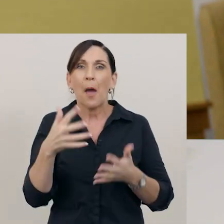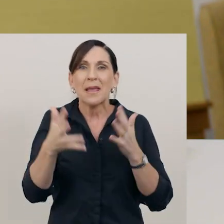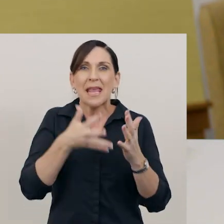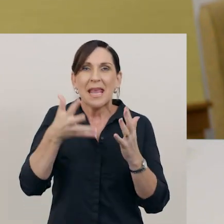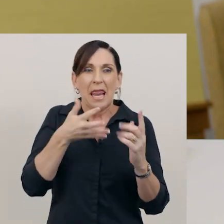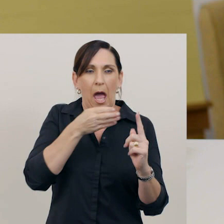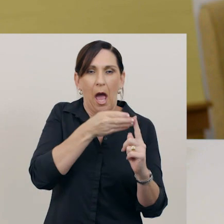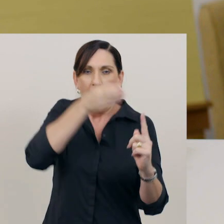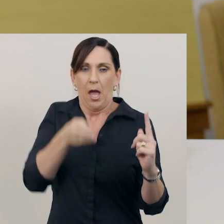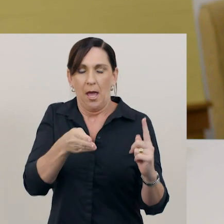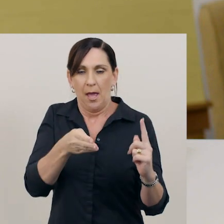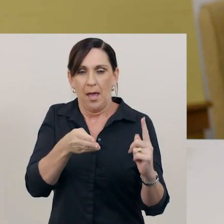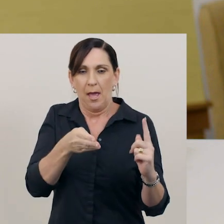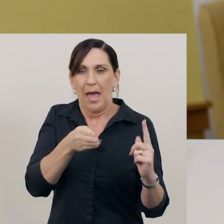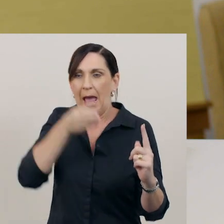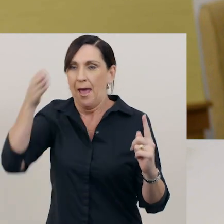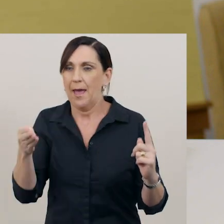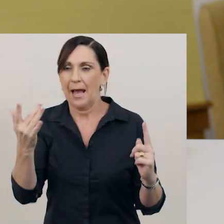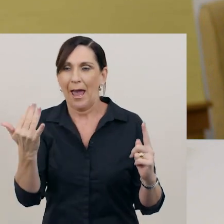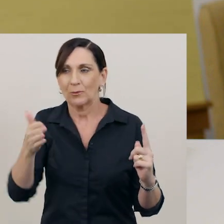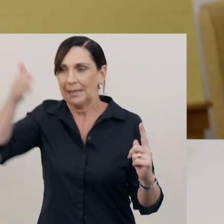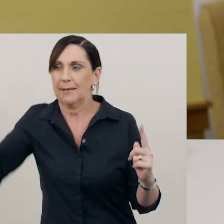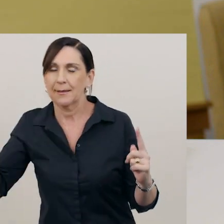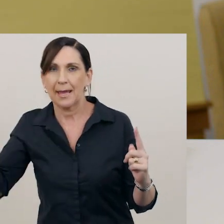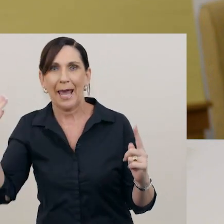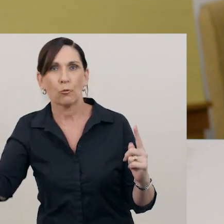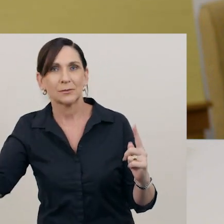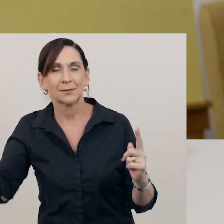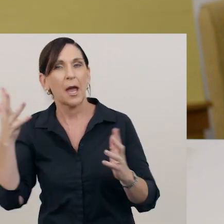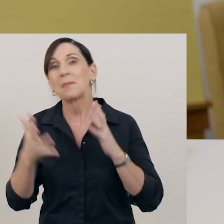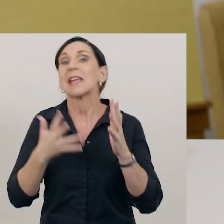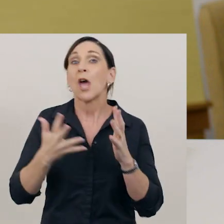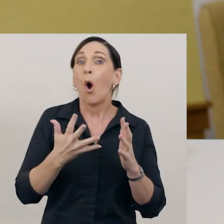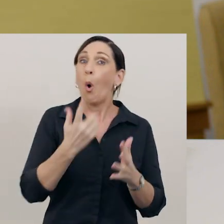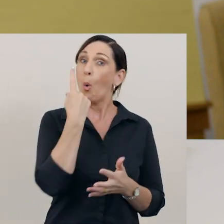Skip counting is counting by a number that is not 1.